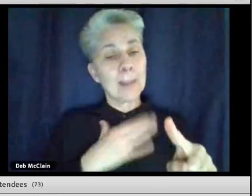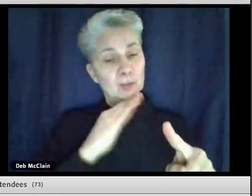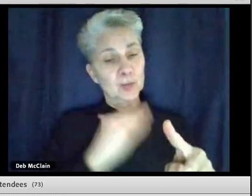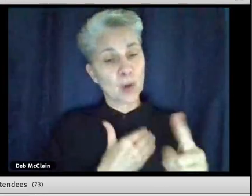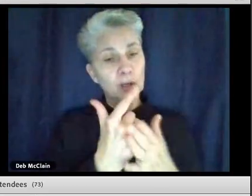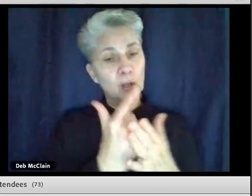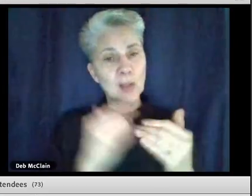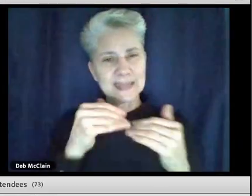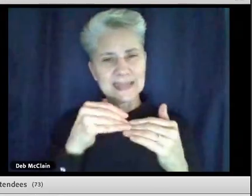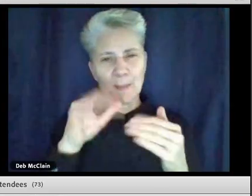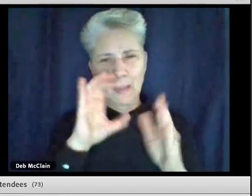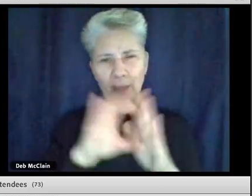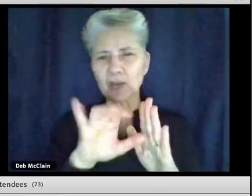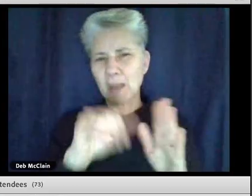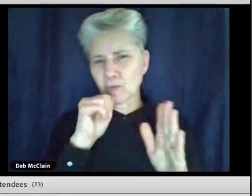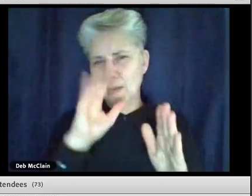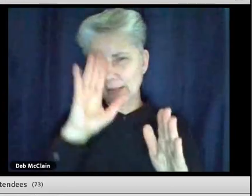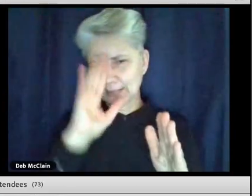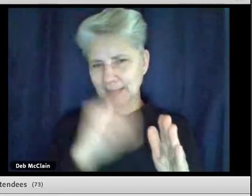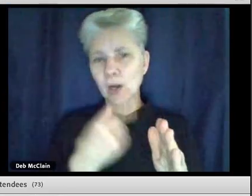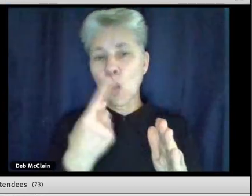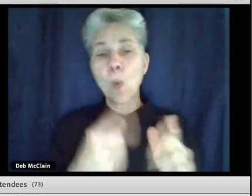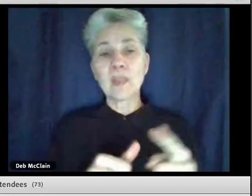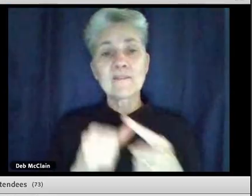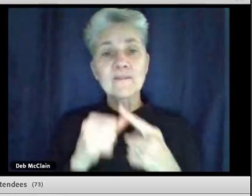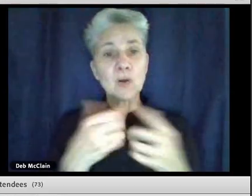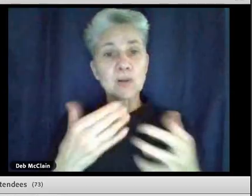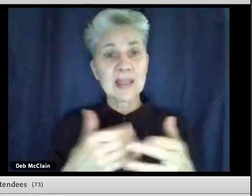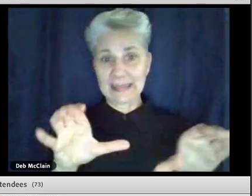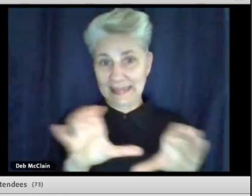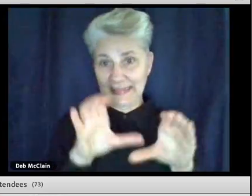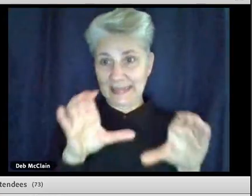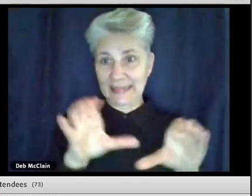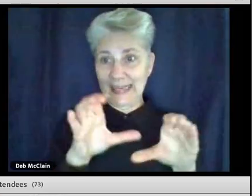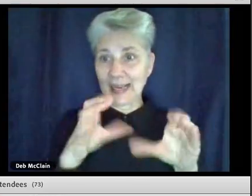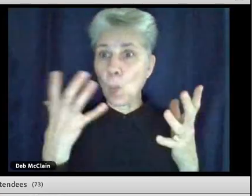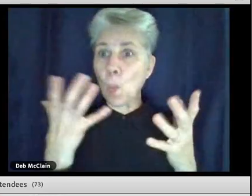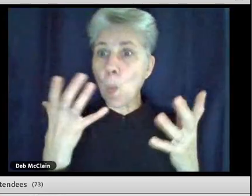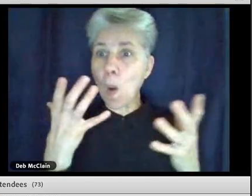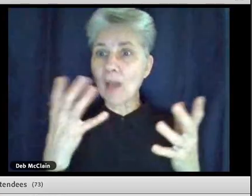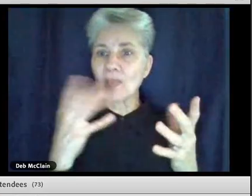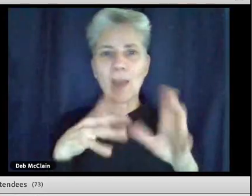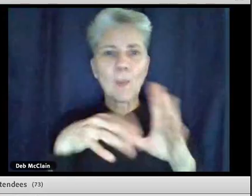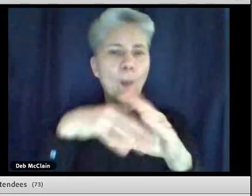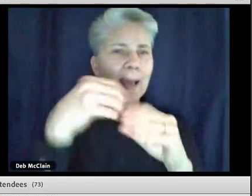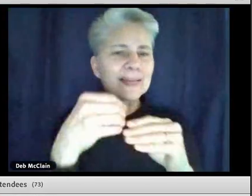and I'm not talking down anybody at all, but my daughter-in-law sent me this picture. This is my grandson, and one of the first things